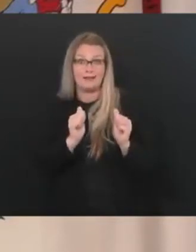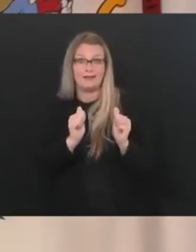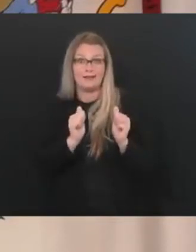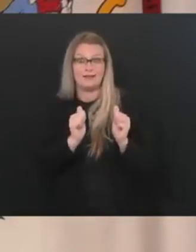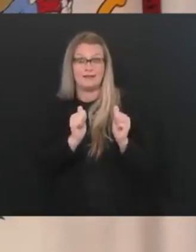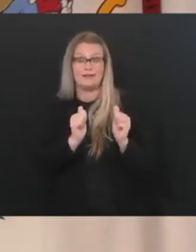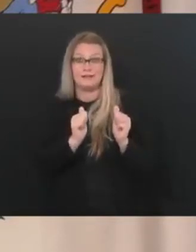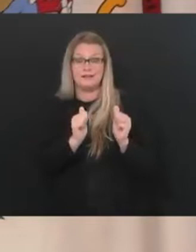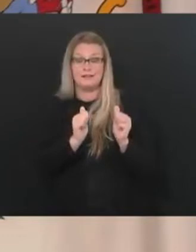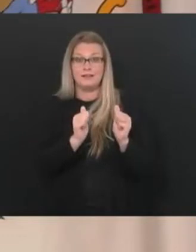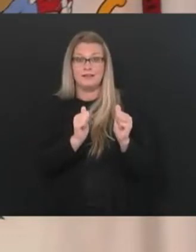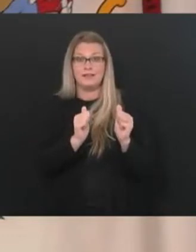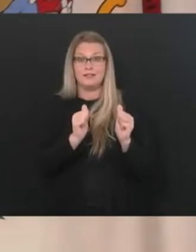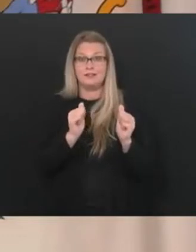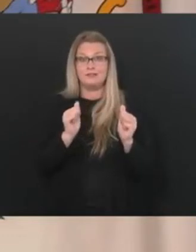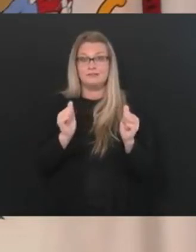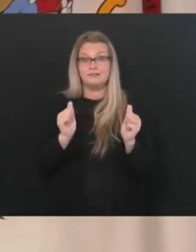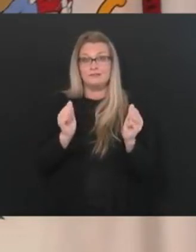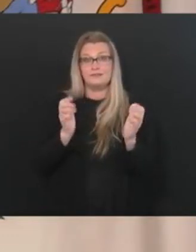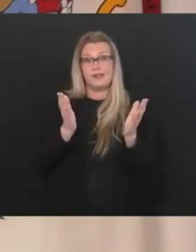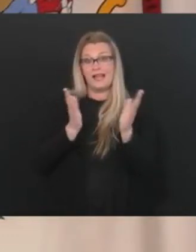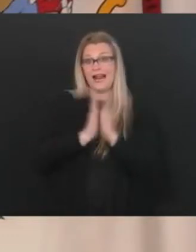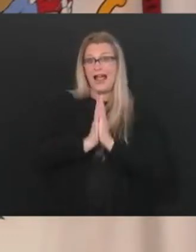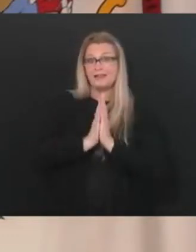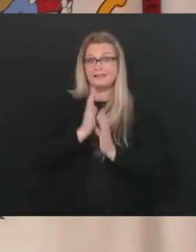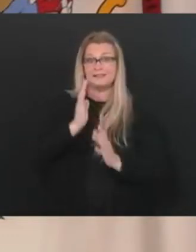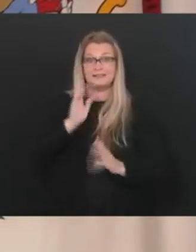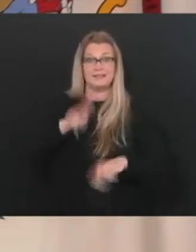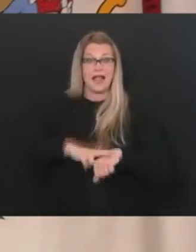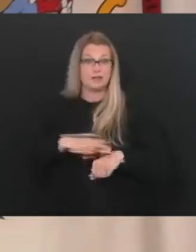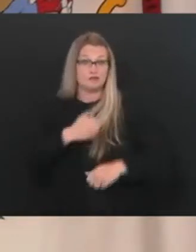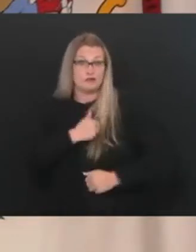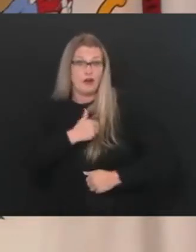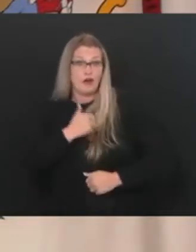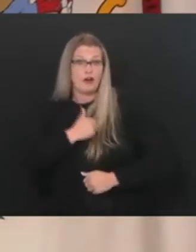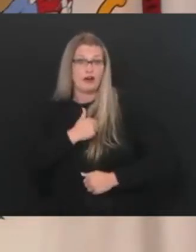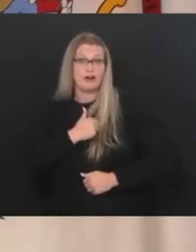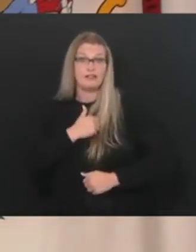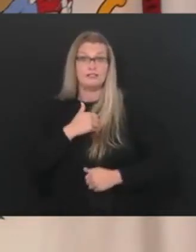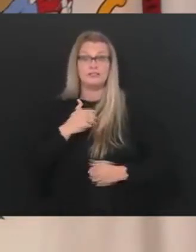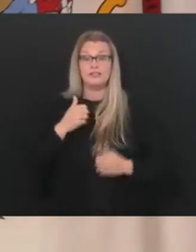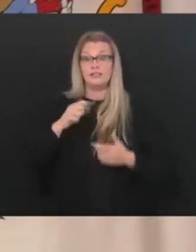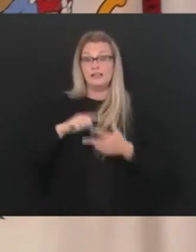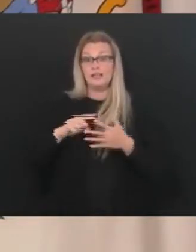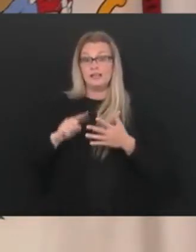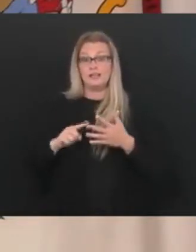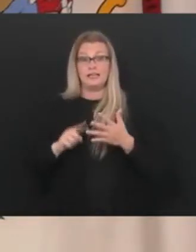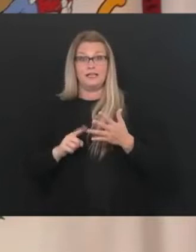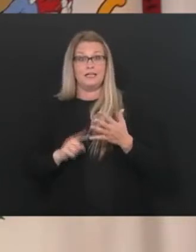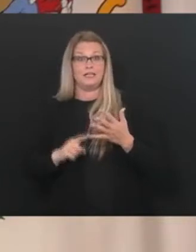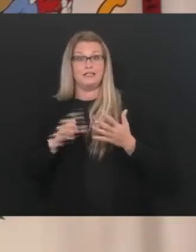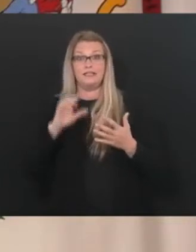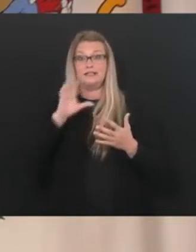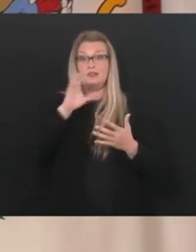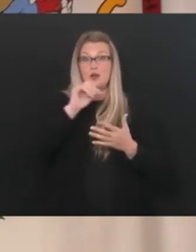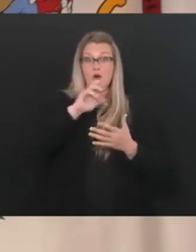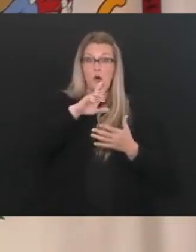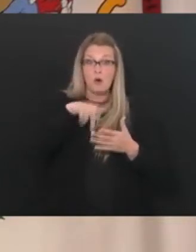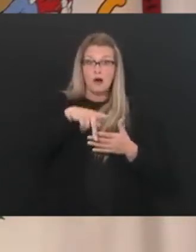ONE, AND WHAT WE'VE DONE IS JUST IMMEDIATELY I TRIED TO,